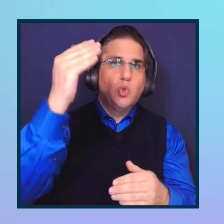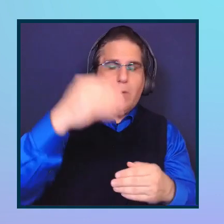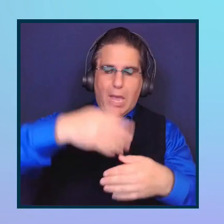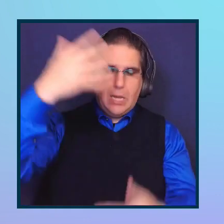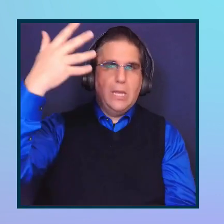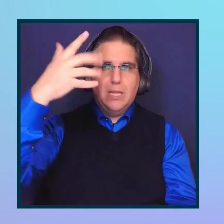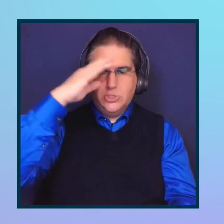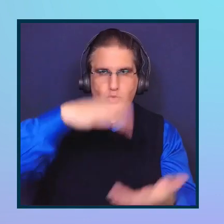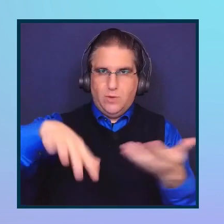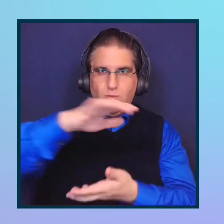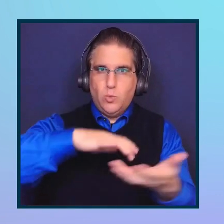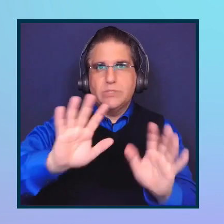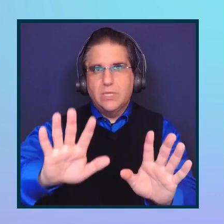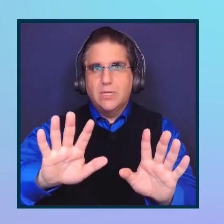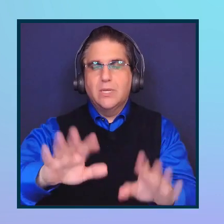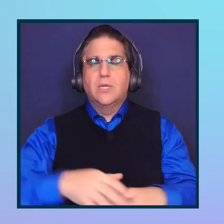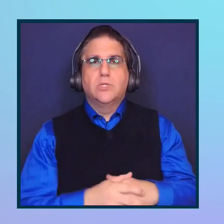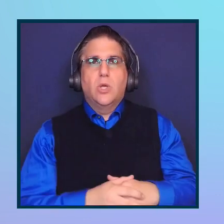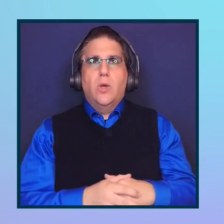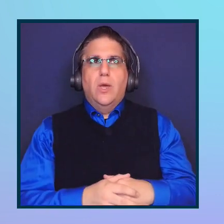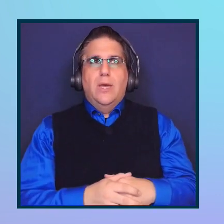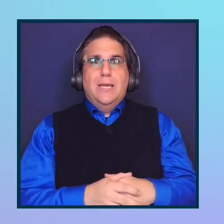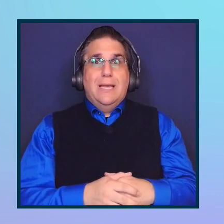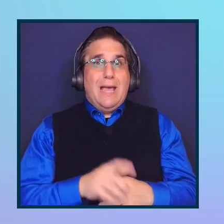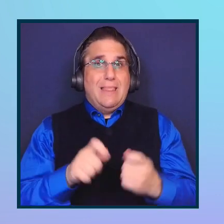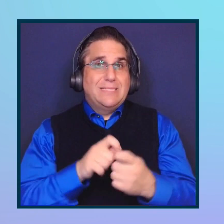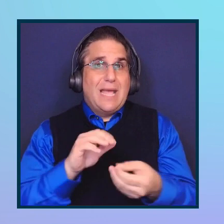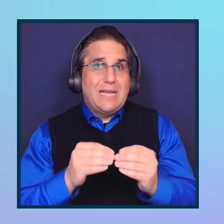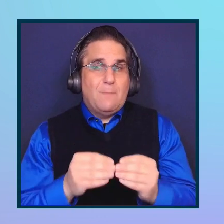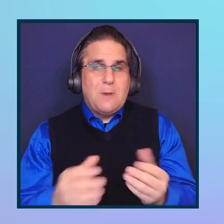So I wouldn't know how many to do, but like don't do zero.